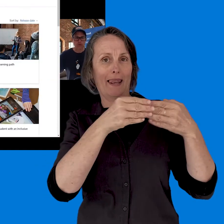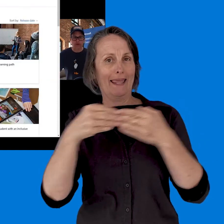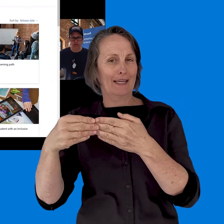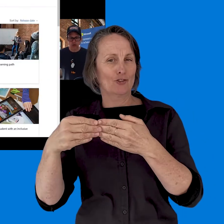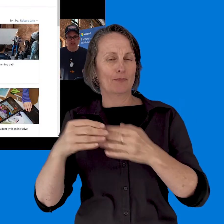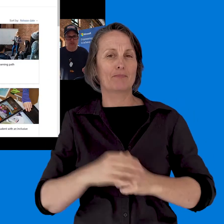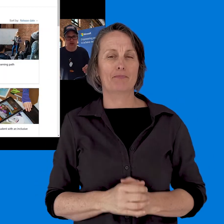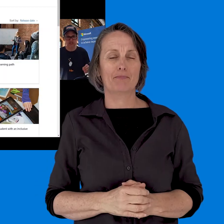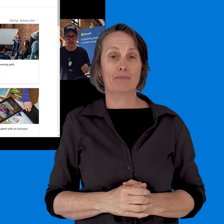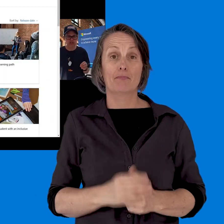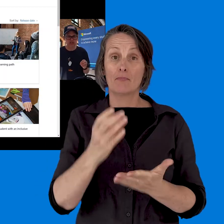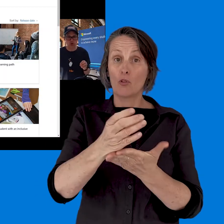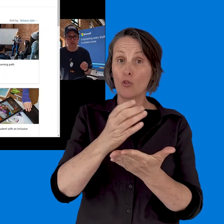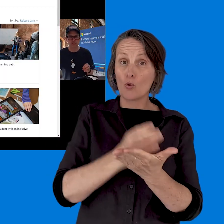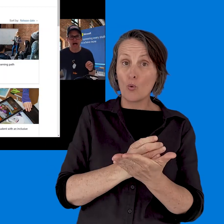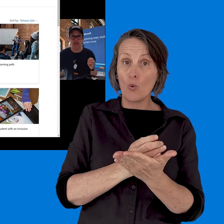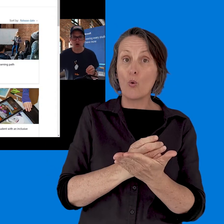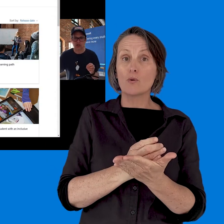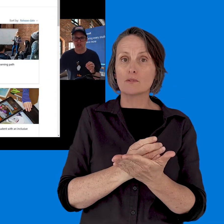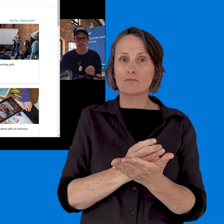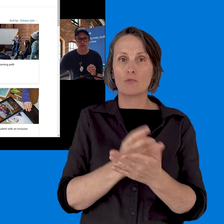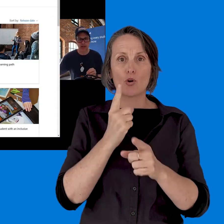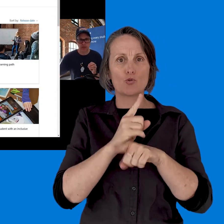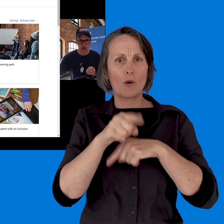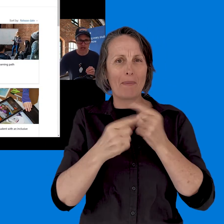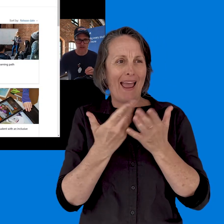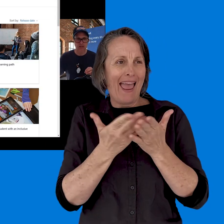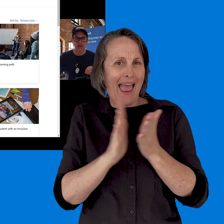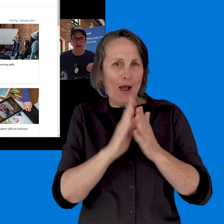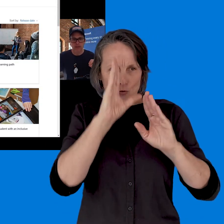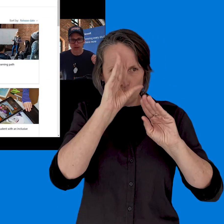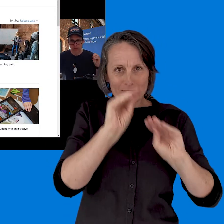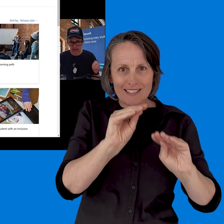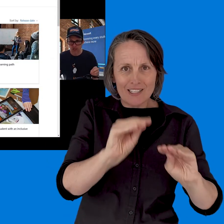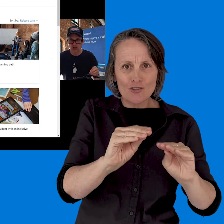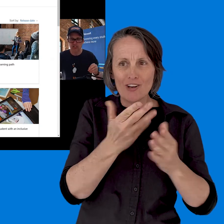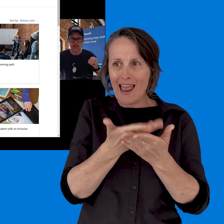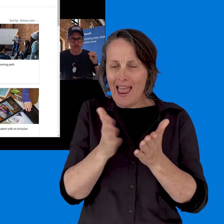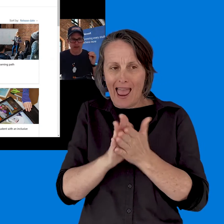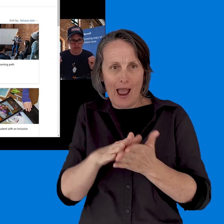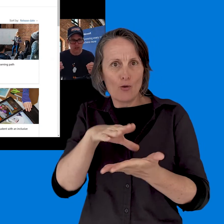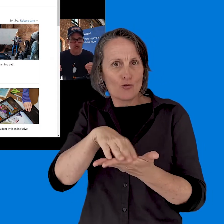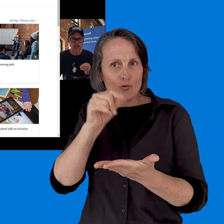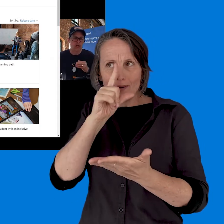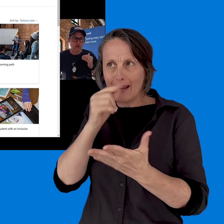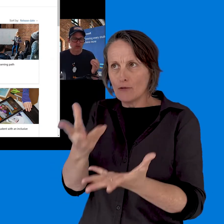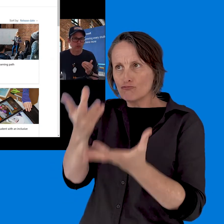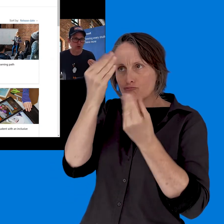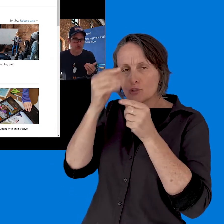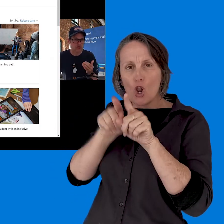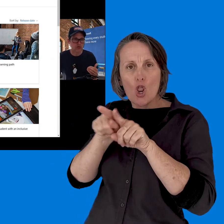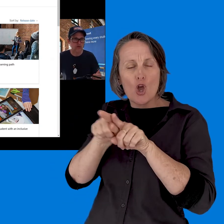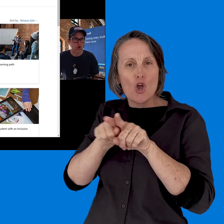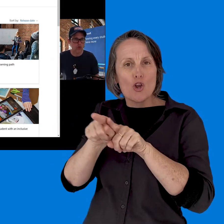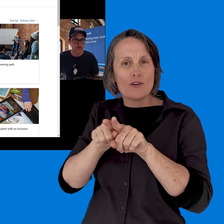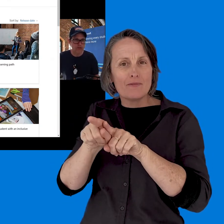I really want to stress that these courses are not just about product. They are about pedagogy. They're about learning with the product sort of woven through